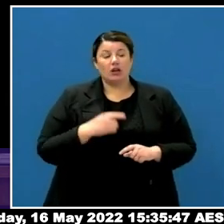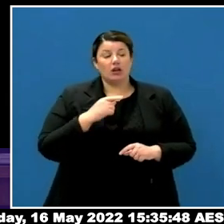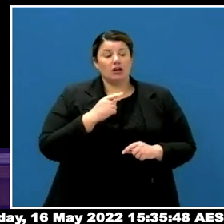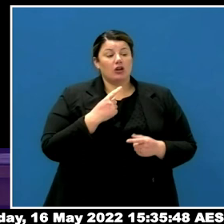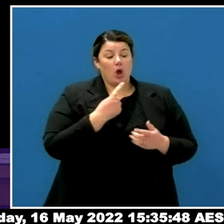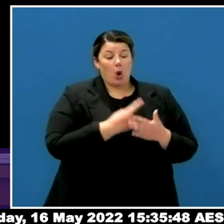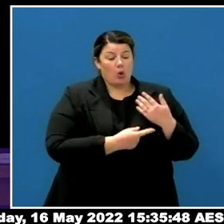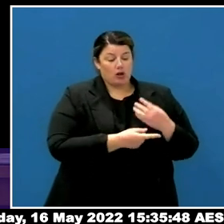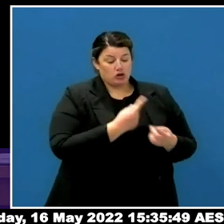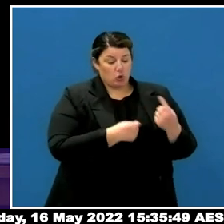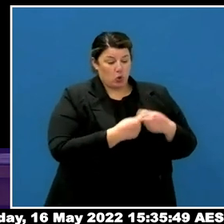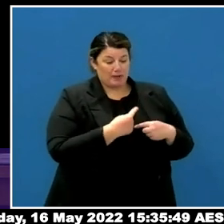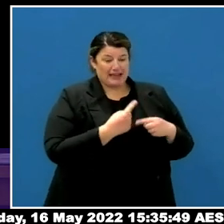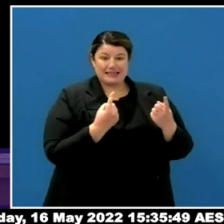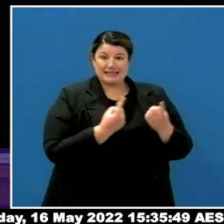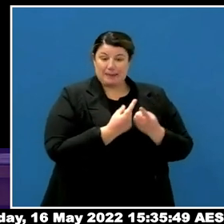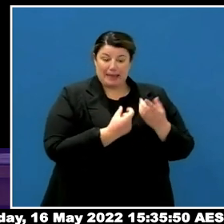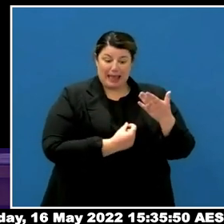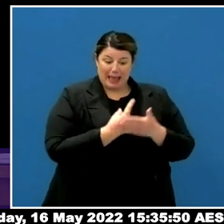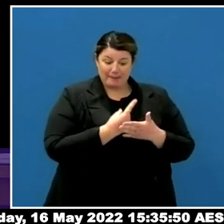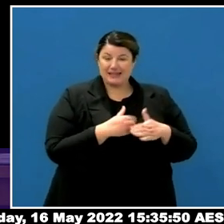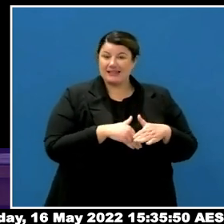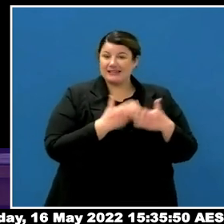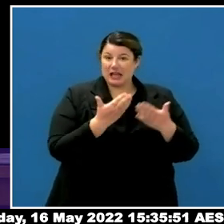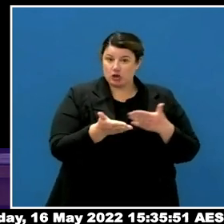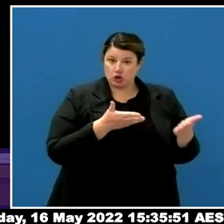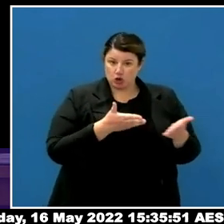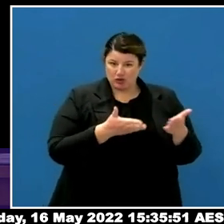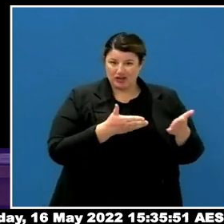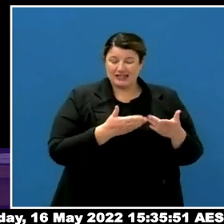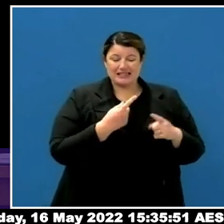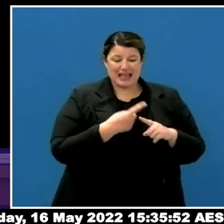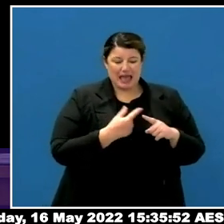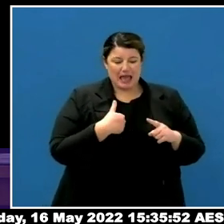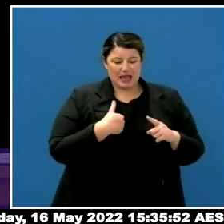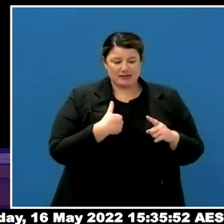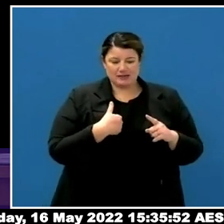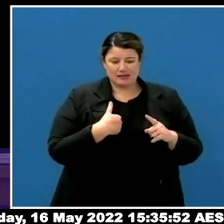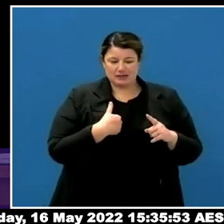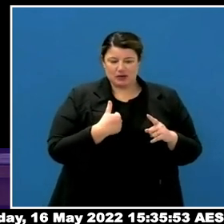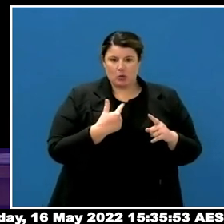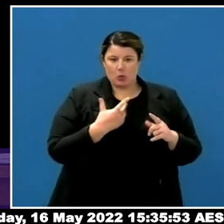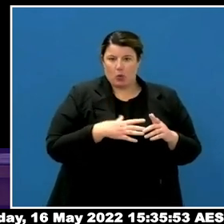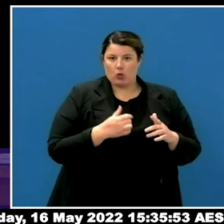the police wanted our contact details. Alright. And then the police contacted you.